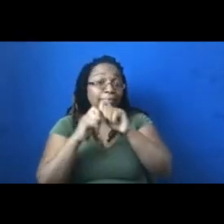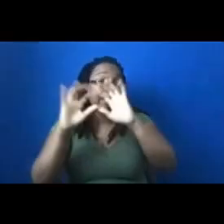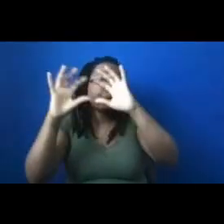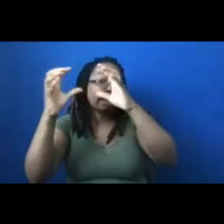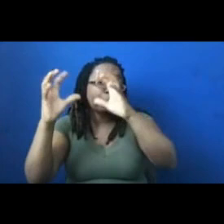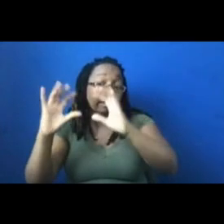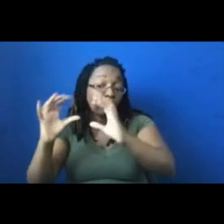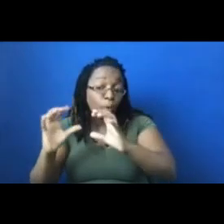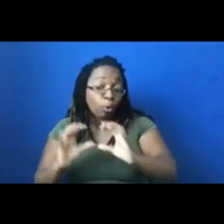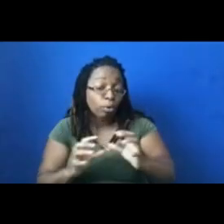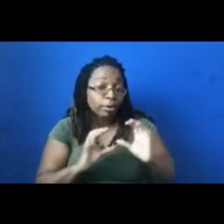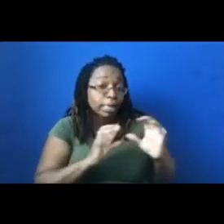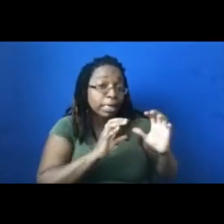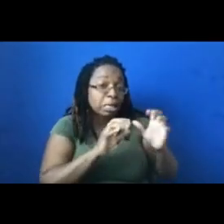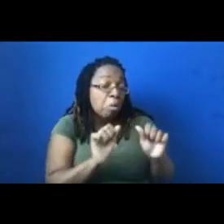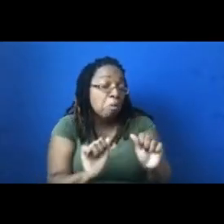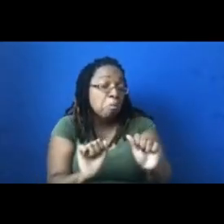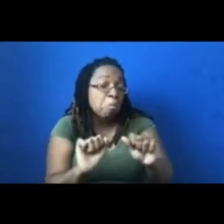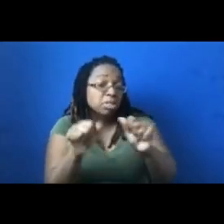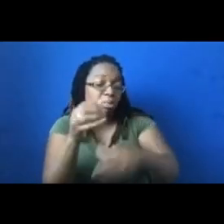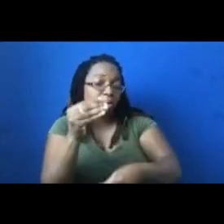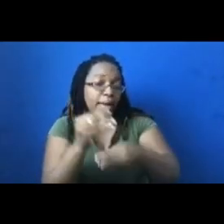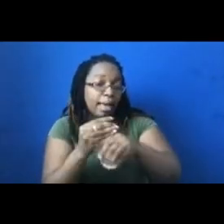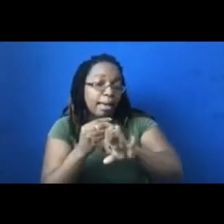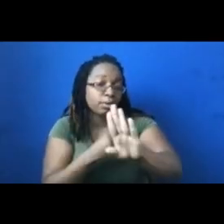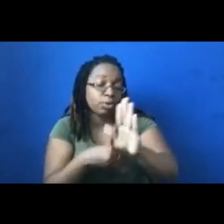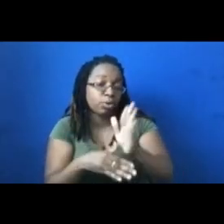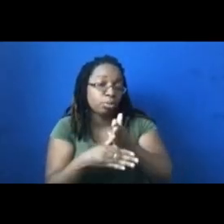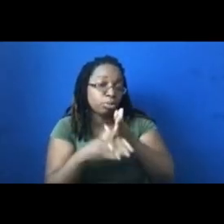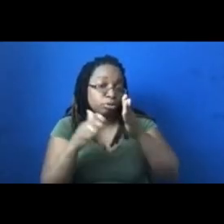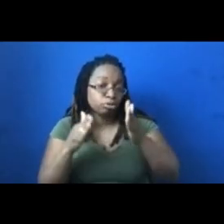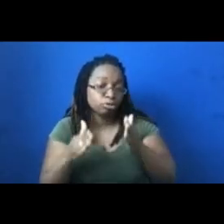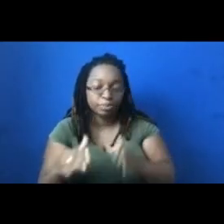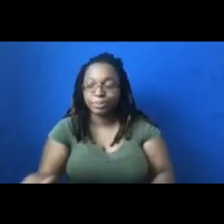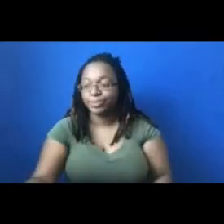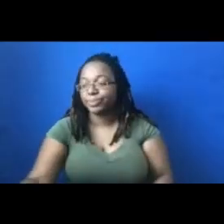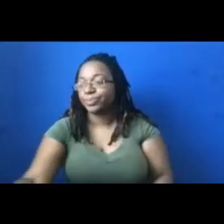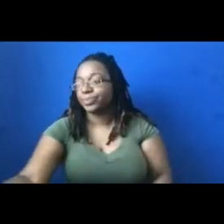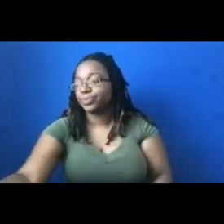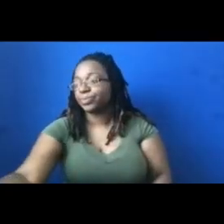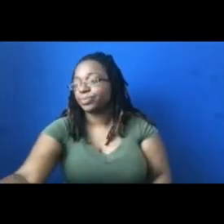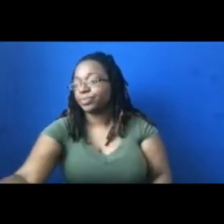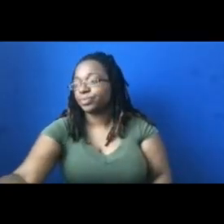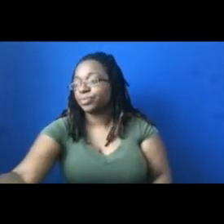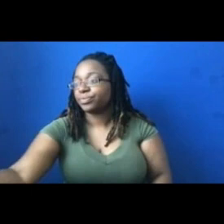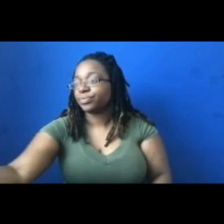include within your partnership. Let's move on to the subject of